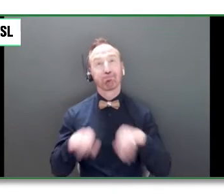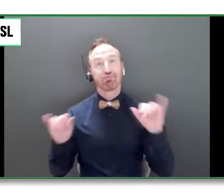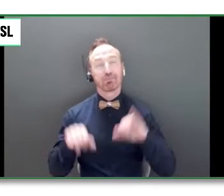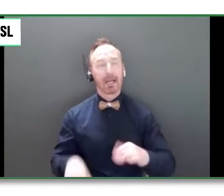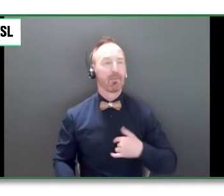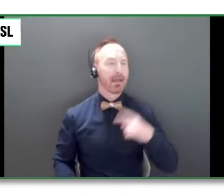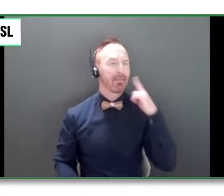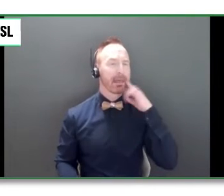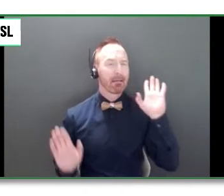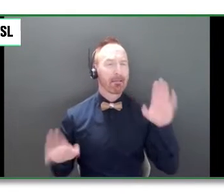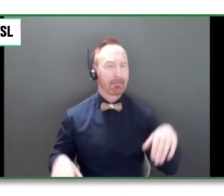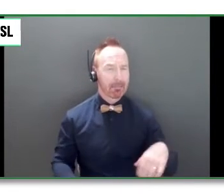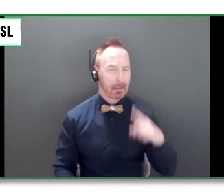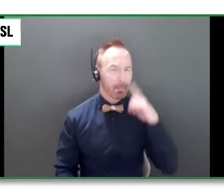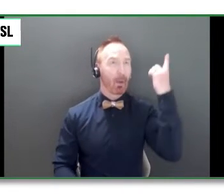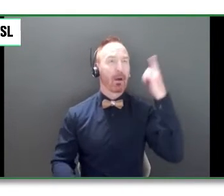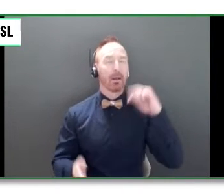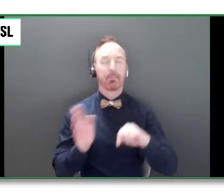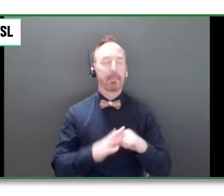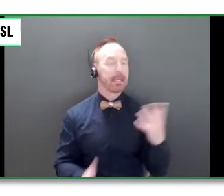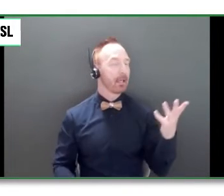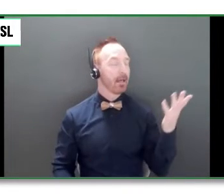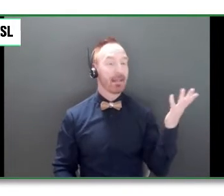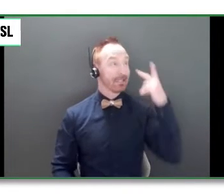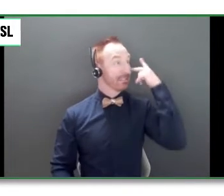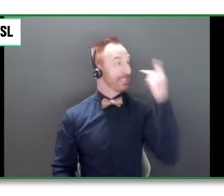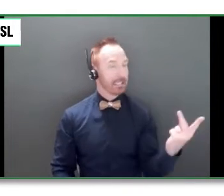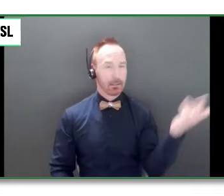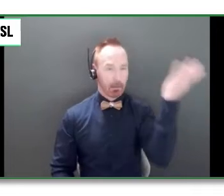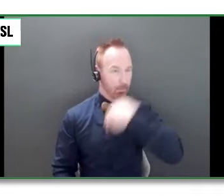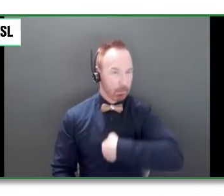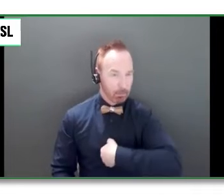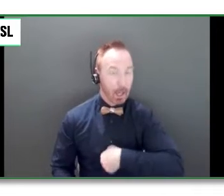easily be missed. I appreciate your opinions and experiences as a writer